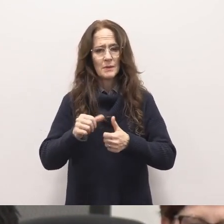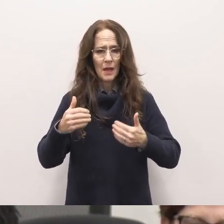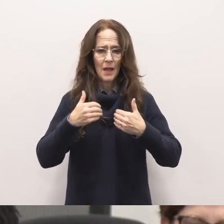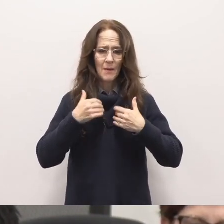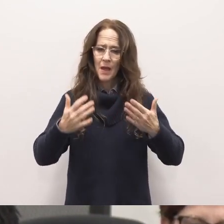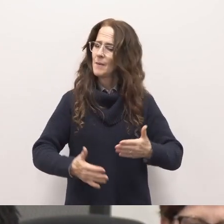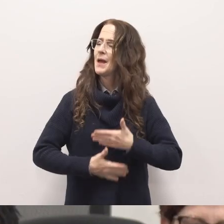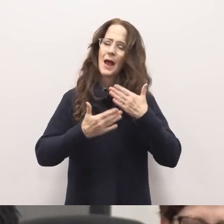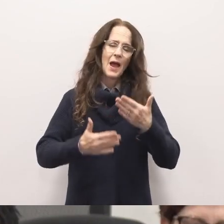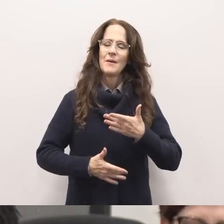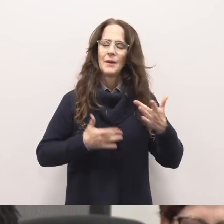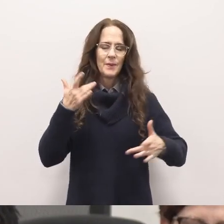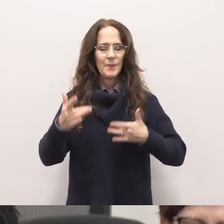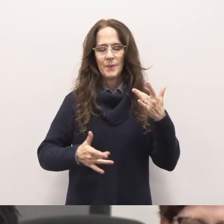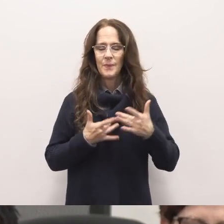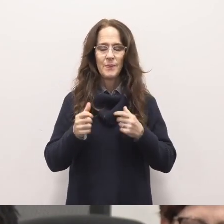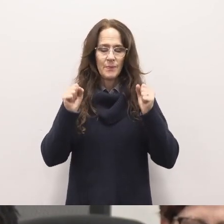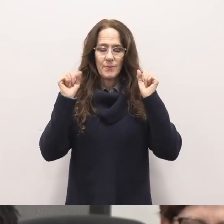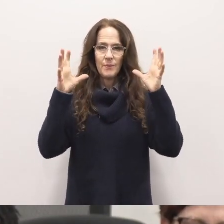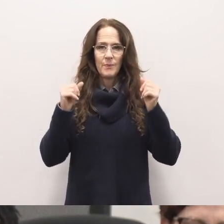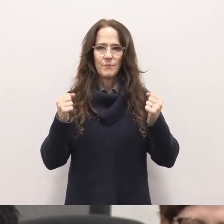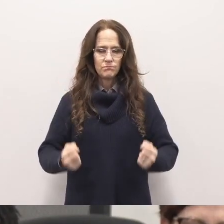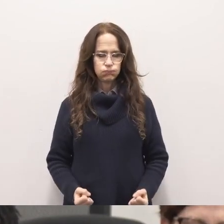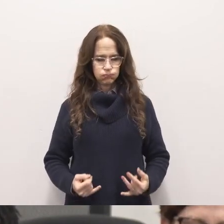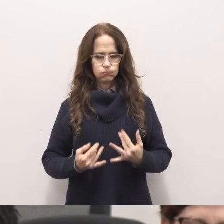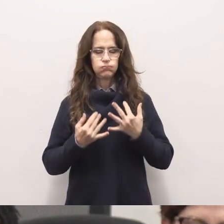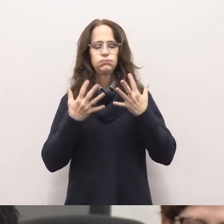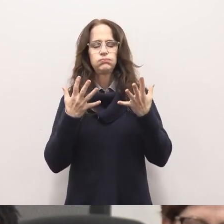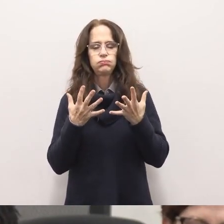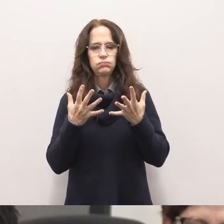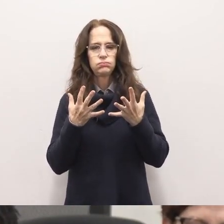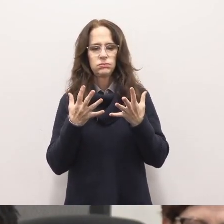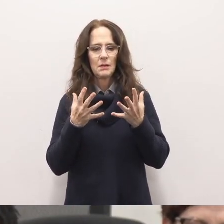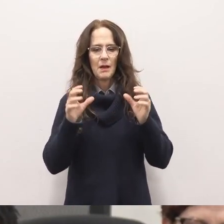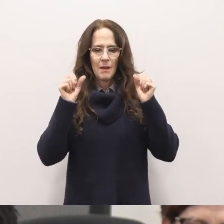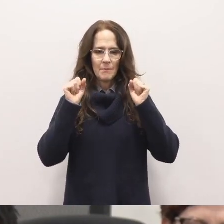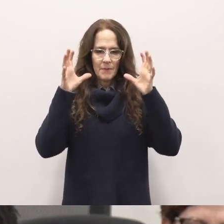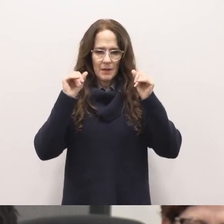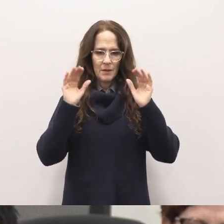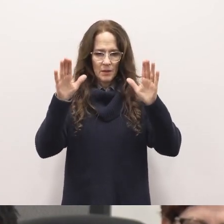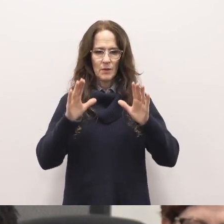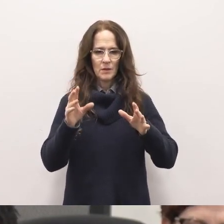and just incredibly wonderfully filled with joy on this amazing and incredible journey.